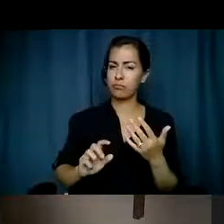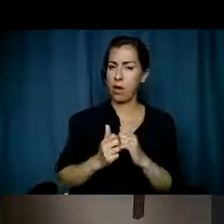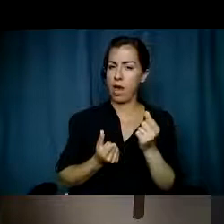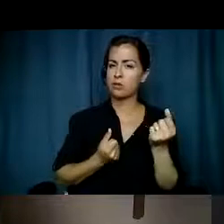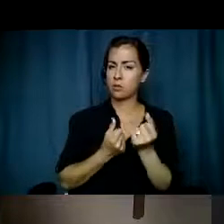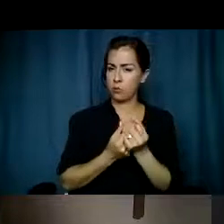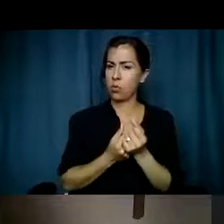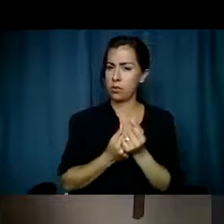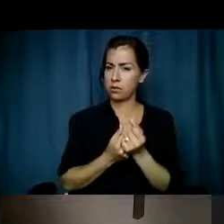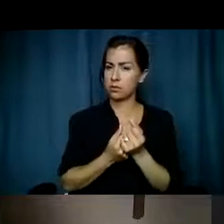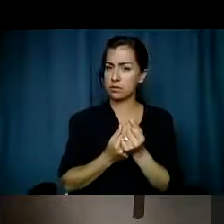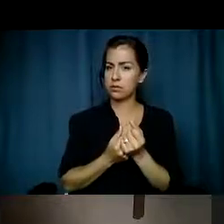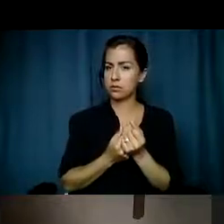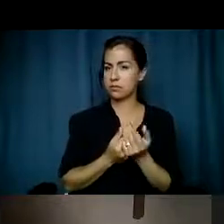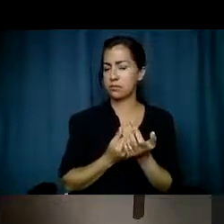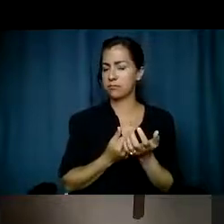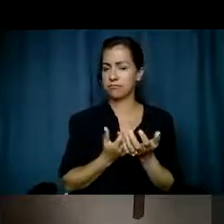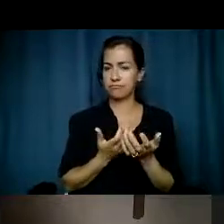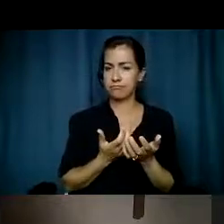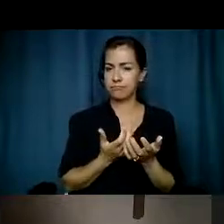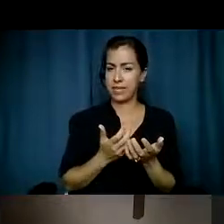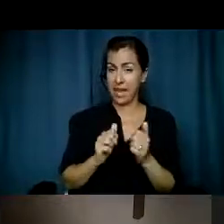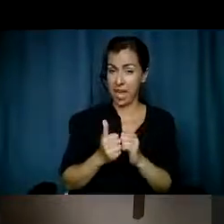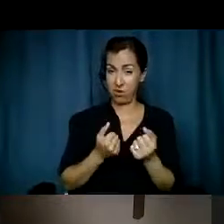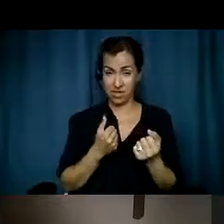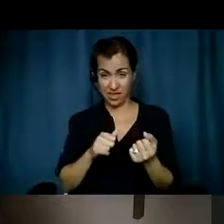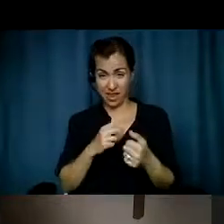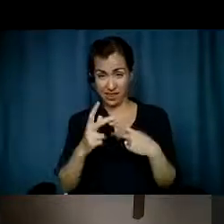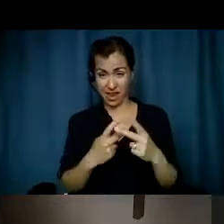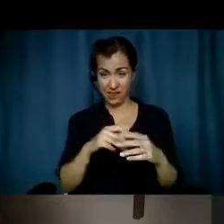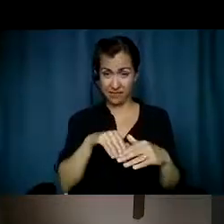supporter during preparing to vote.